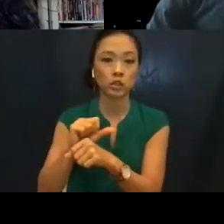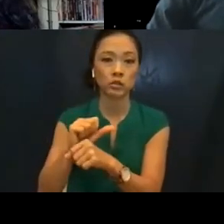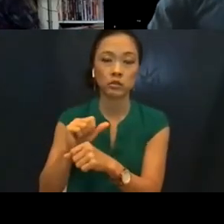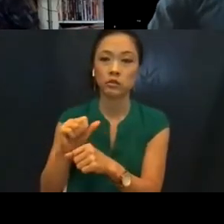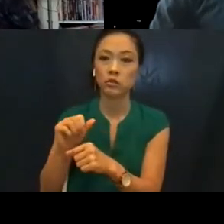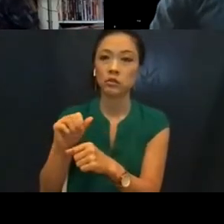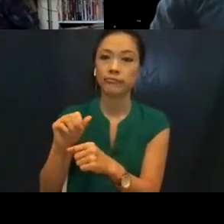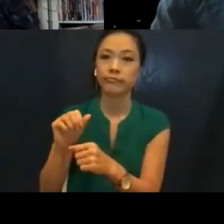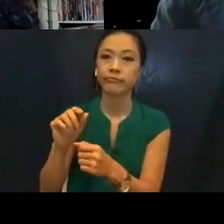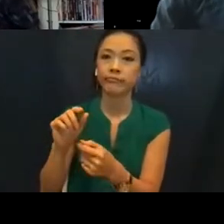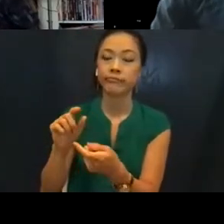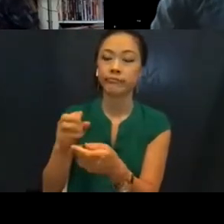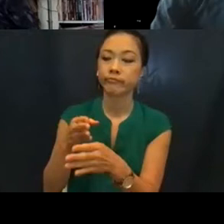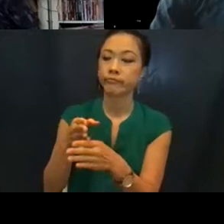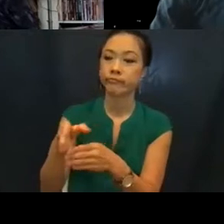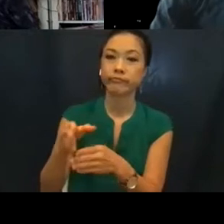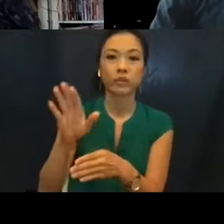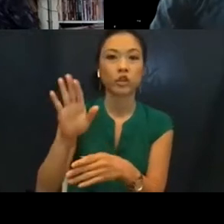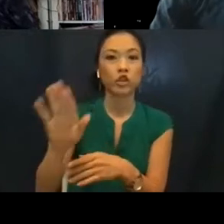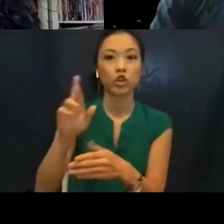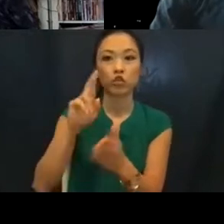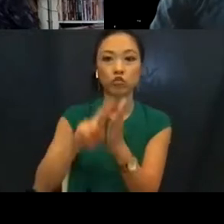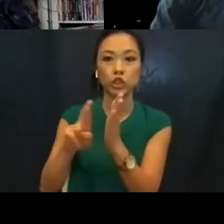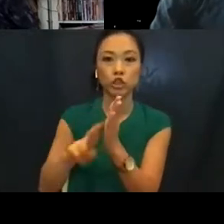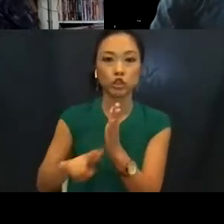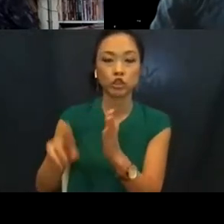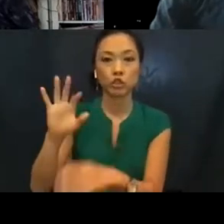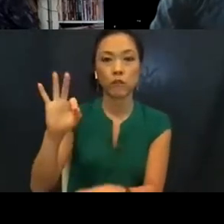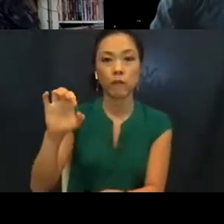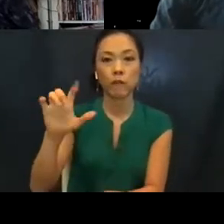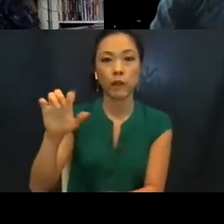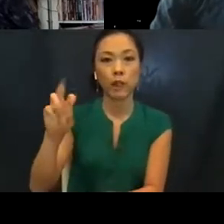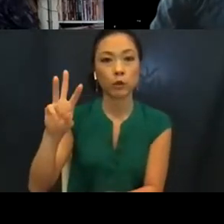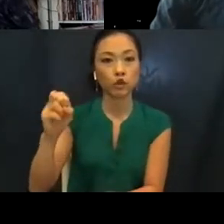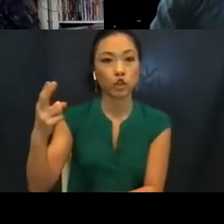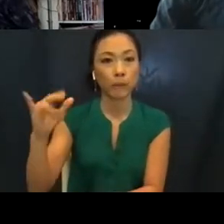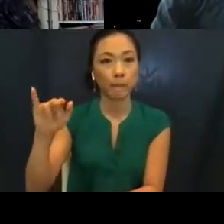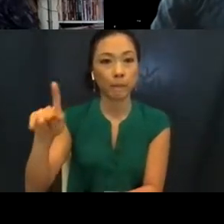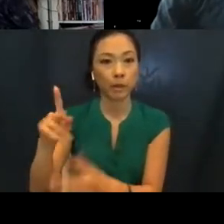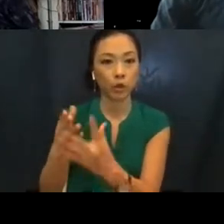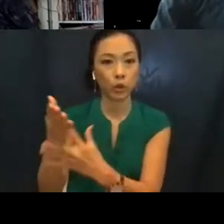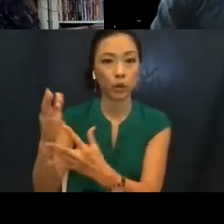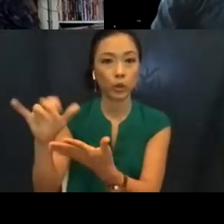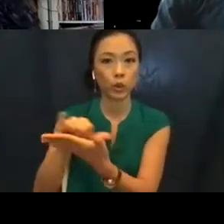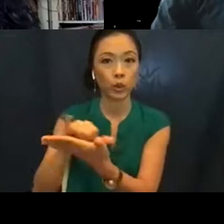of her research fellowship that was through the New York Public Library of the Performing